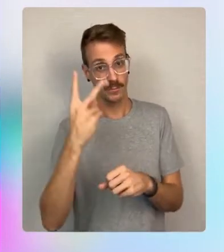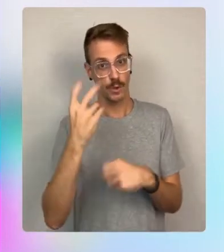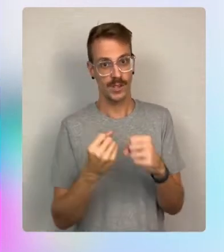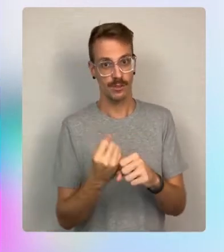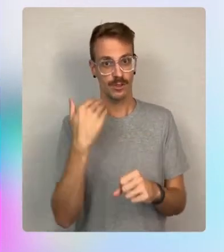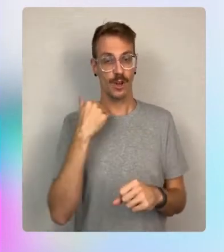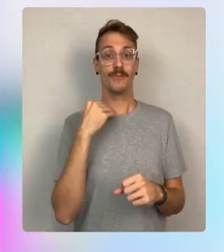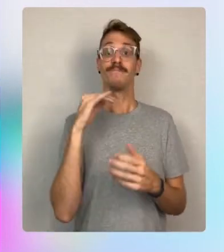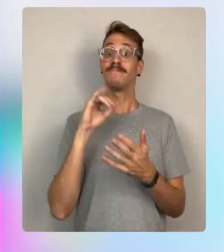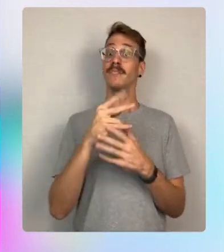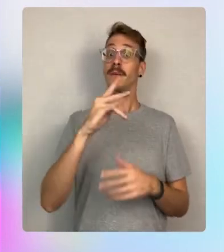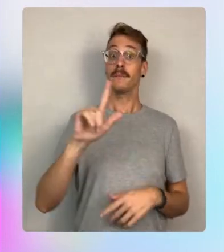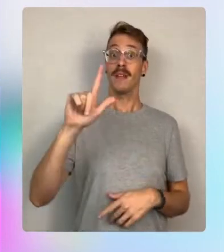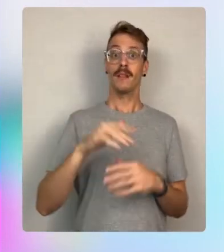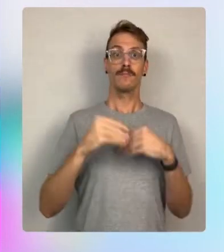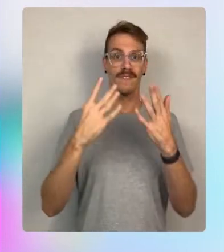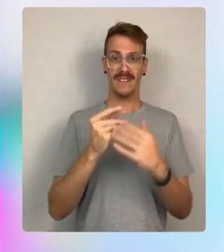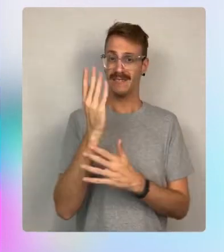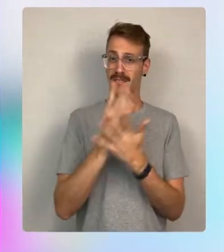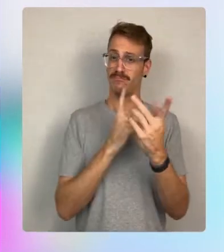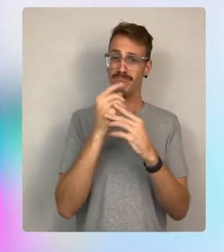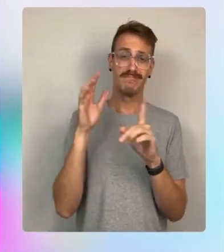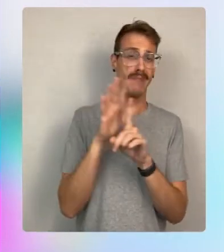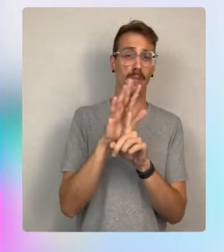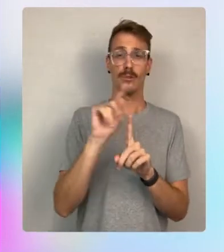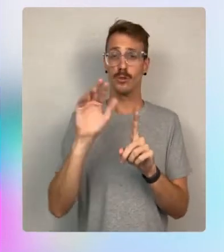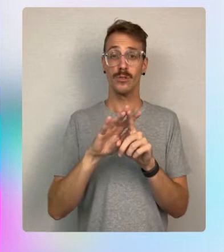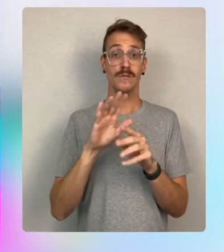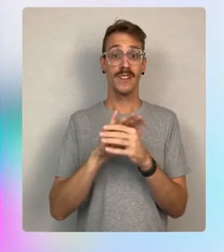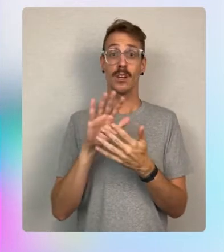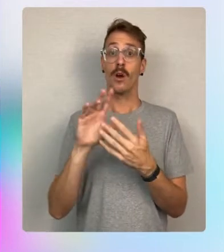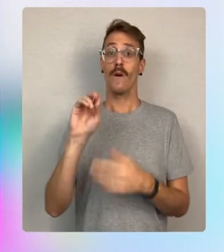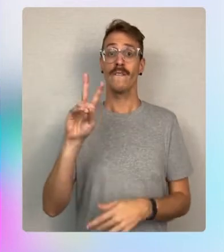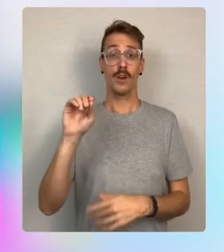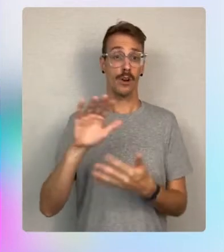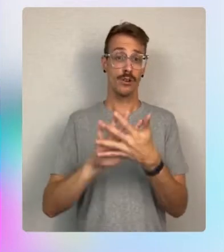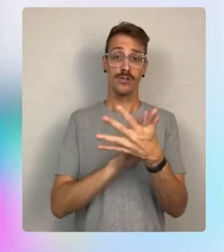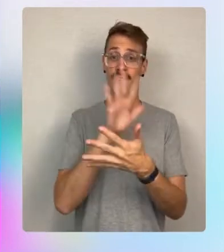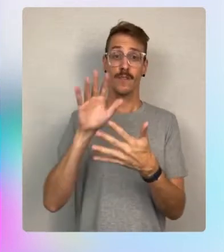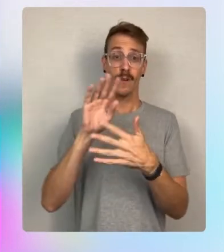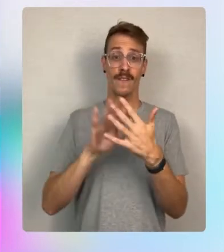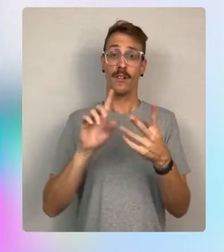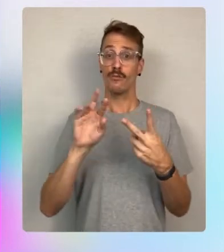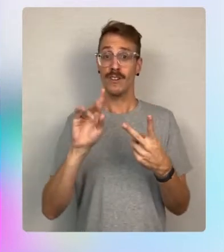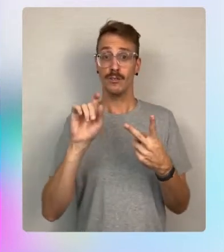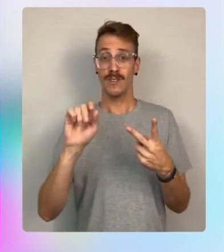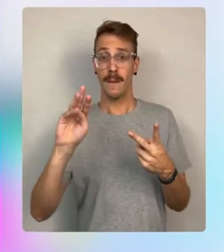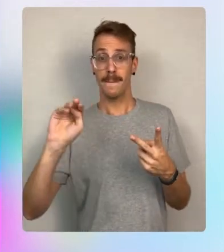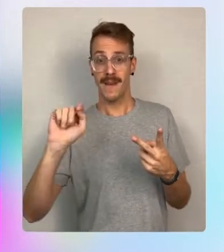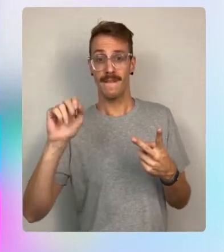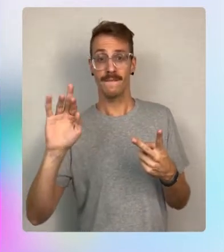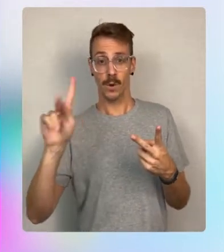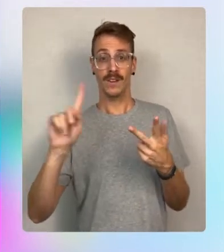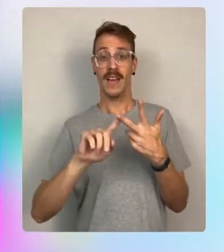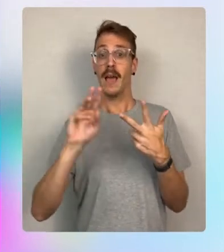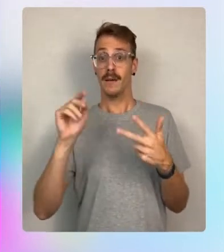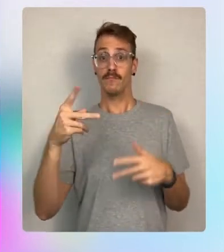PIL grants some of the most popular tools on our platform, such as ovrgpuprofiler, RenderDoc Meta Fork, and Perfetto,